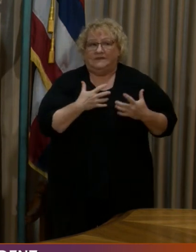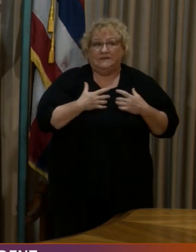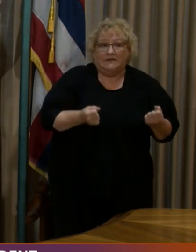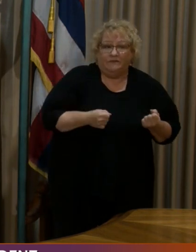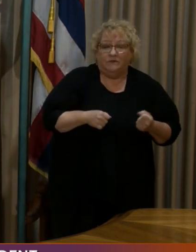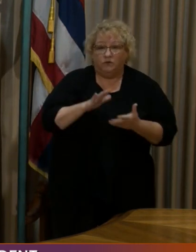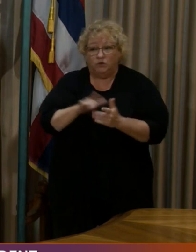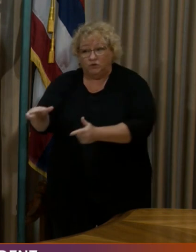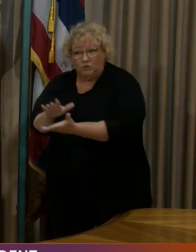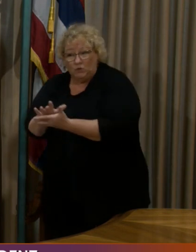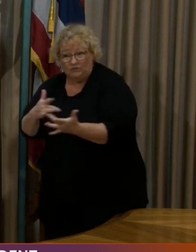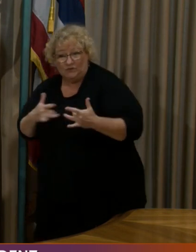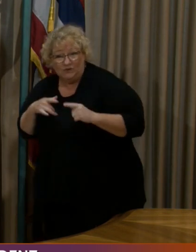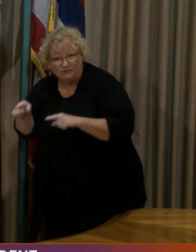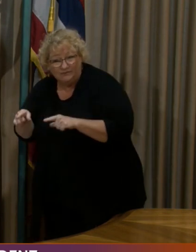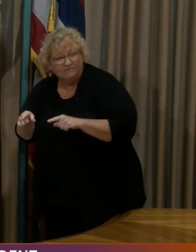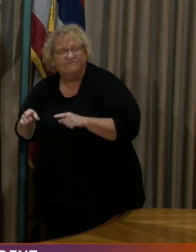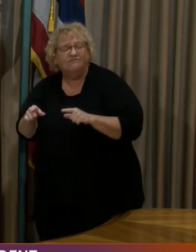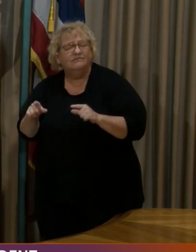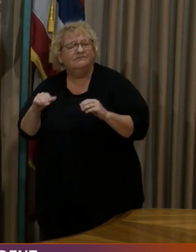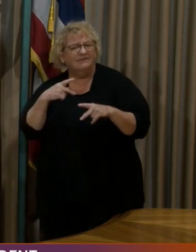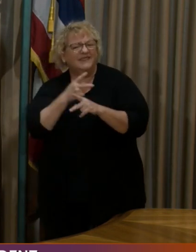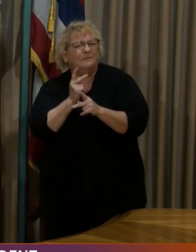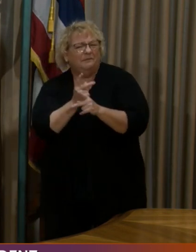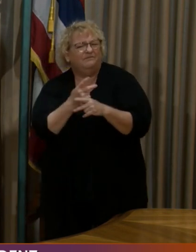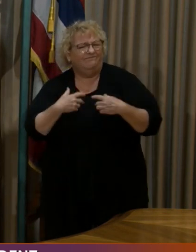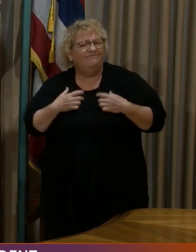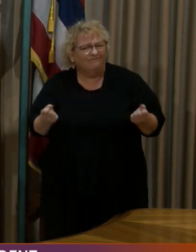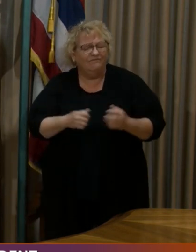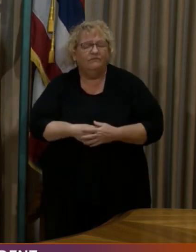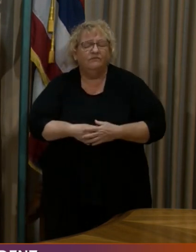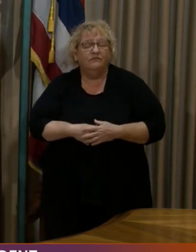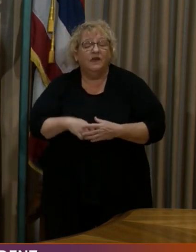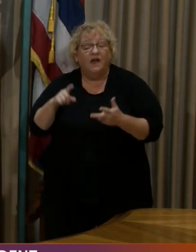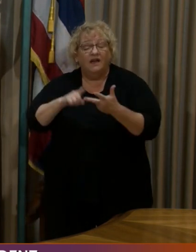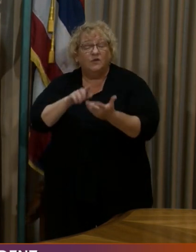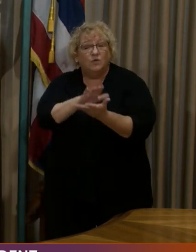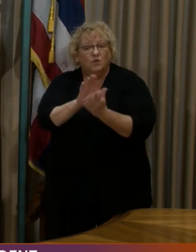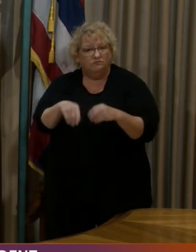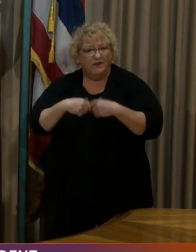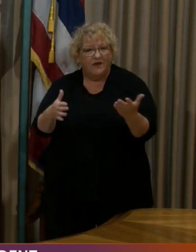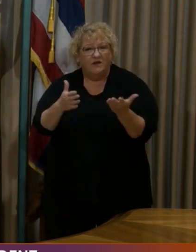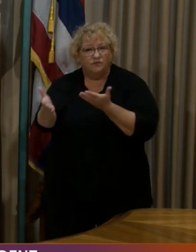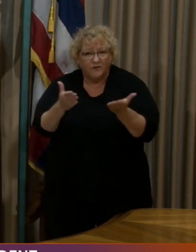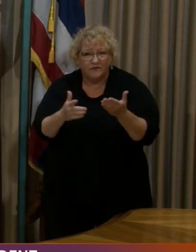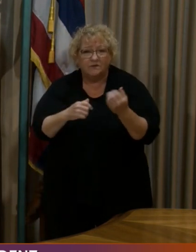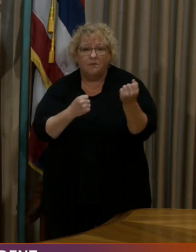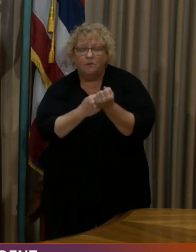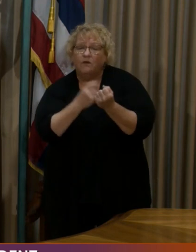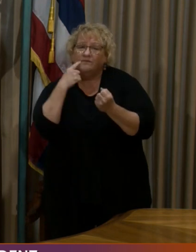SO THAT PARENTS CAN GO BACK TO WELL-BEING OF THEIR CHILDREN AND